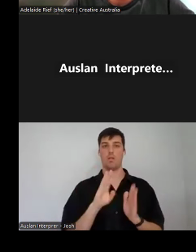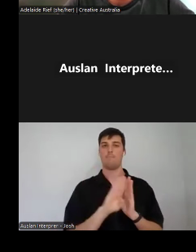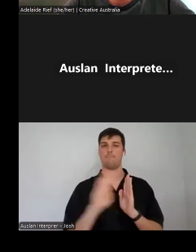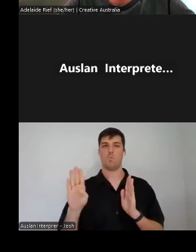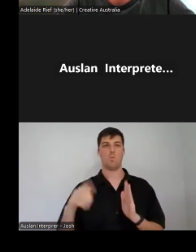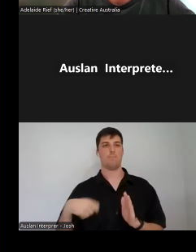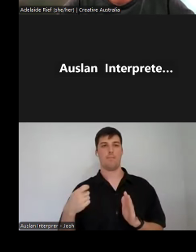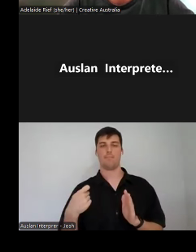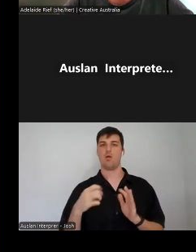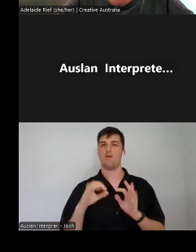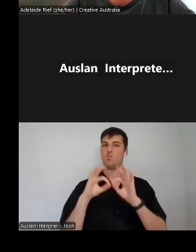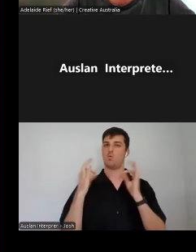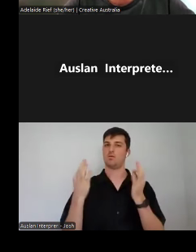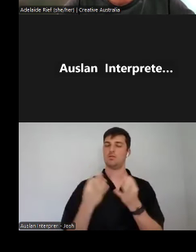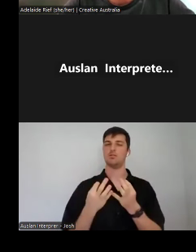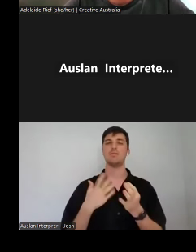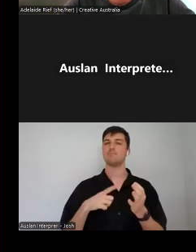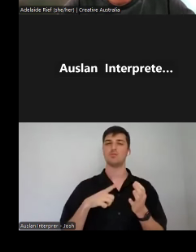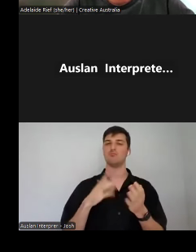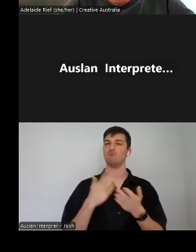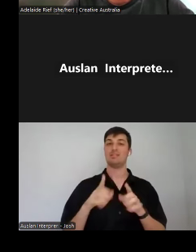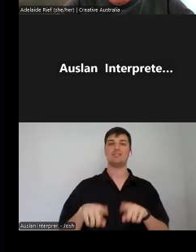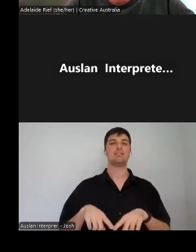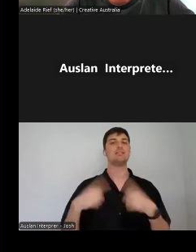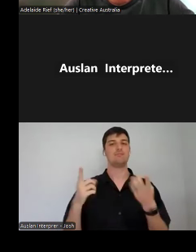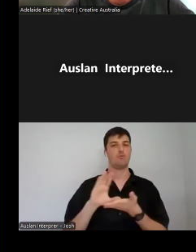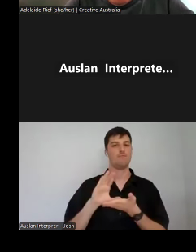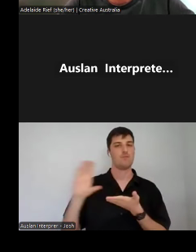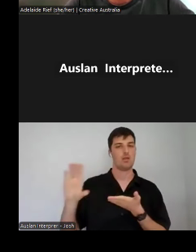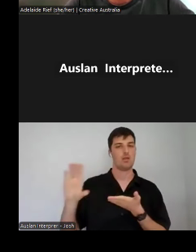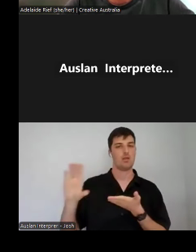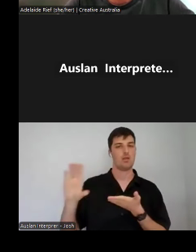we have a different opportunity, the organisations fund which I will talk about in a moment, that is